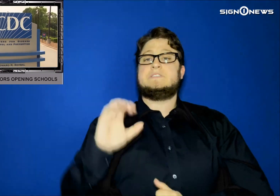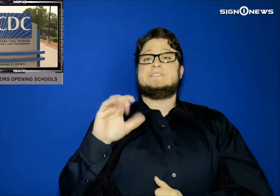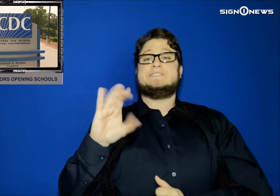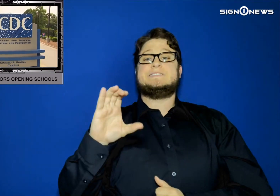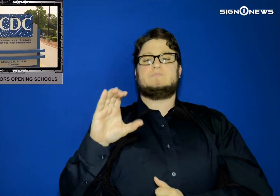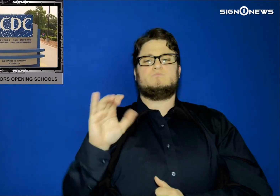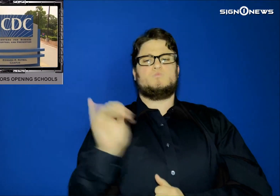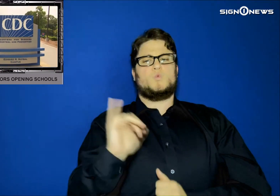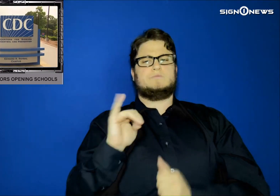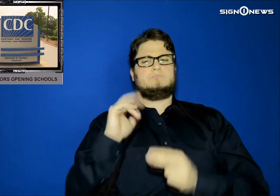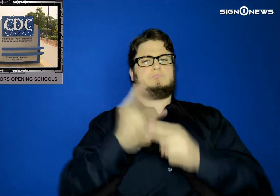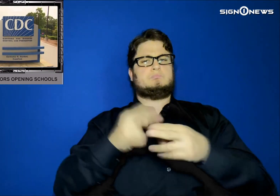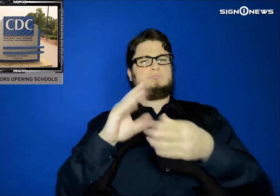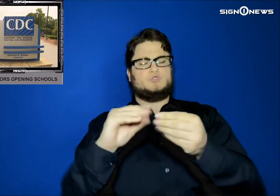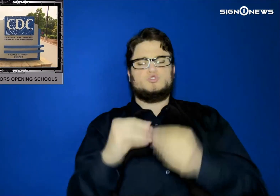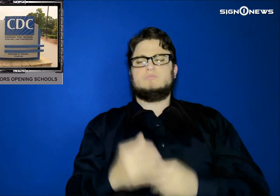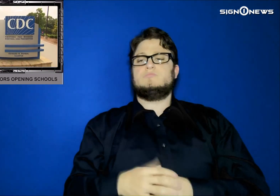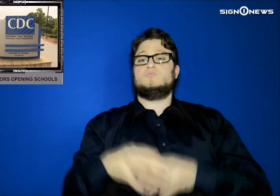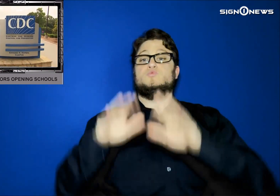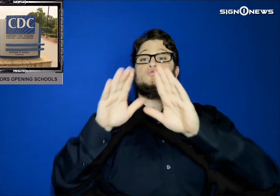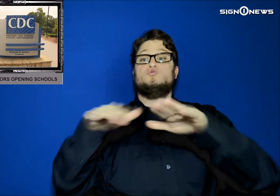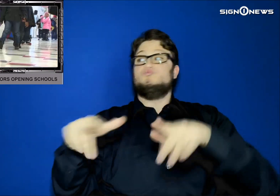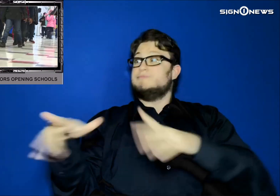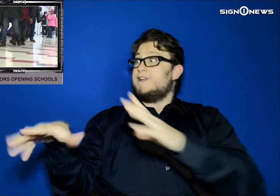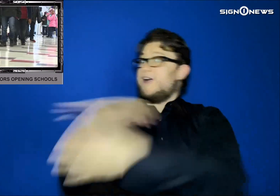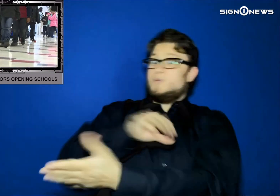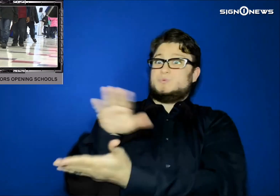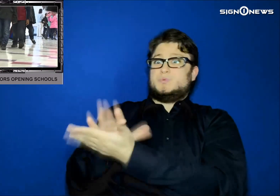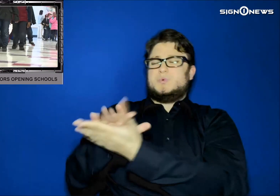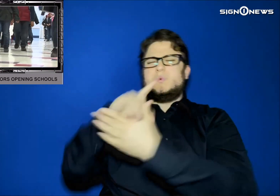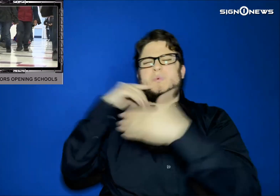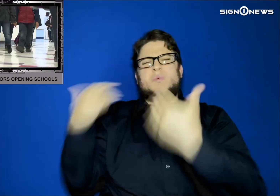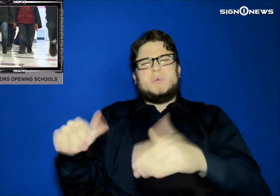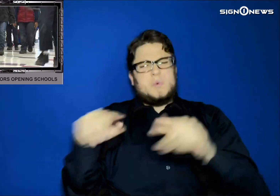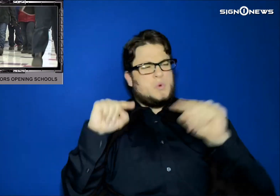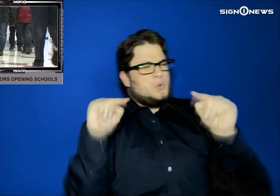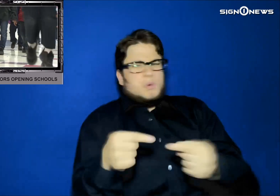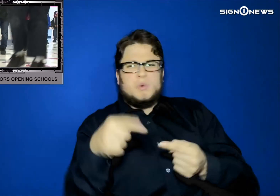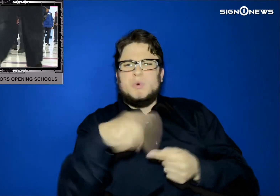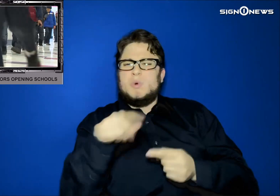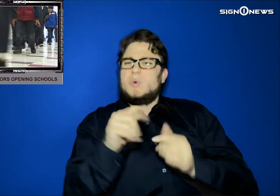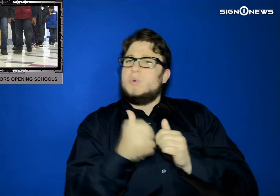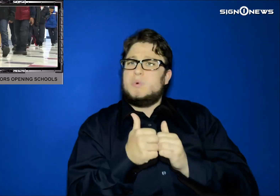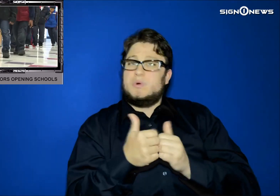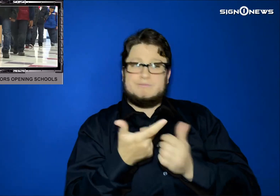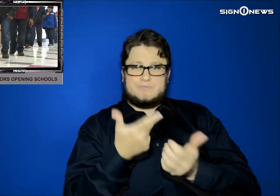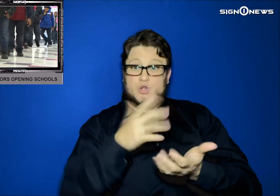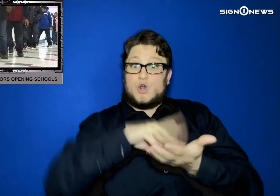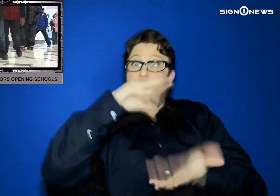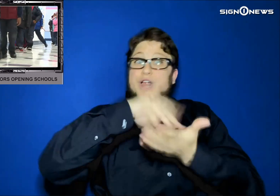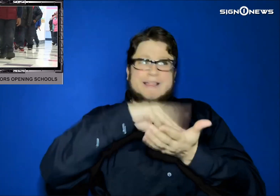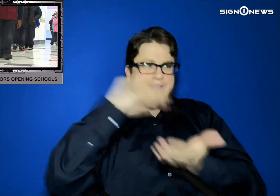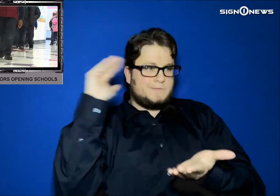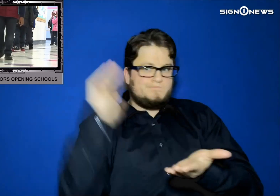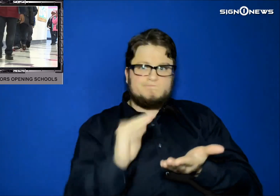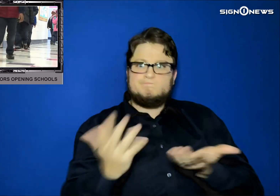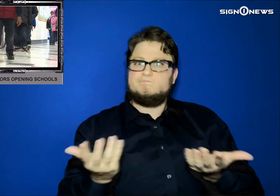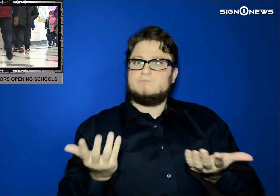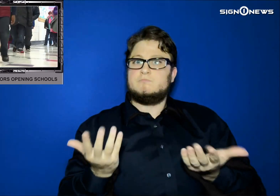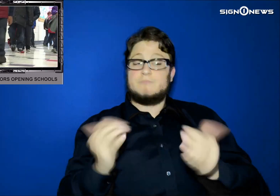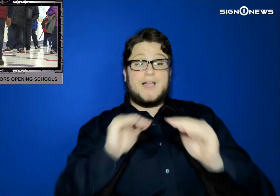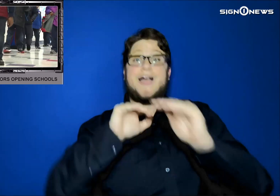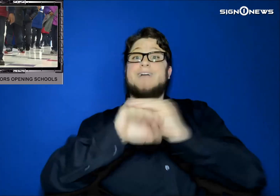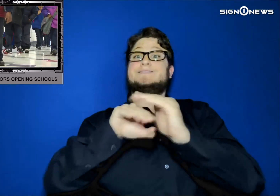The CDC also mentioned harm done by keeping kids out of school including learning loss